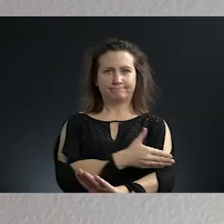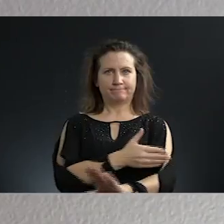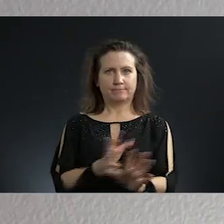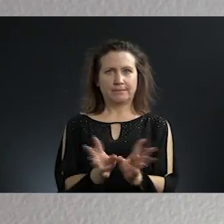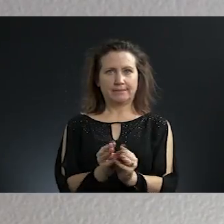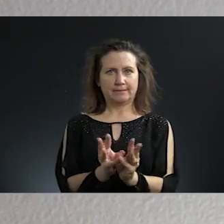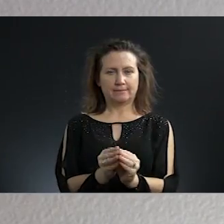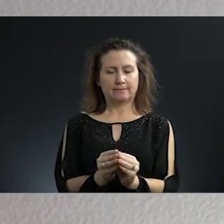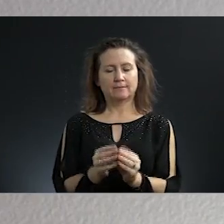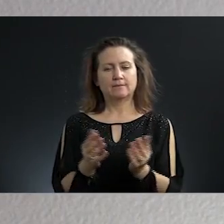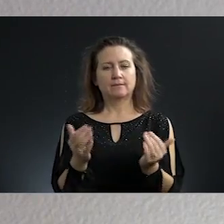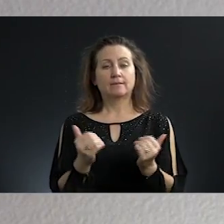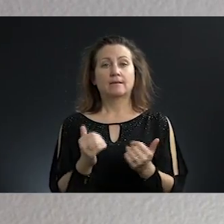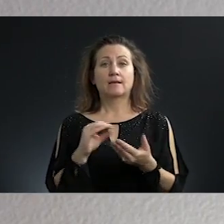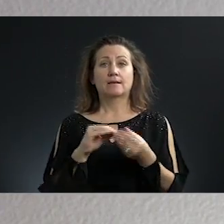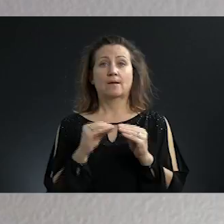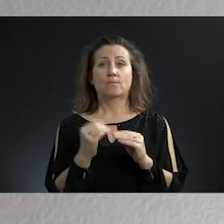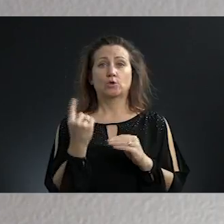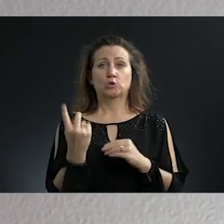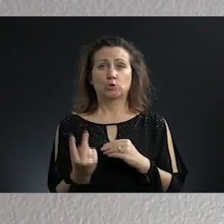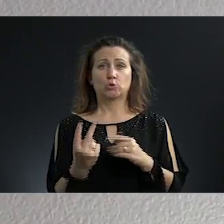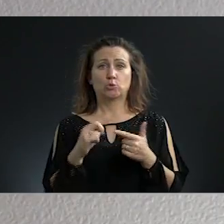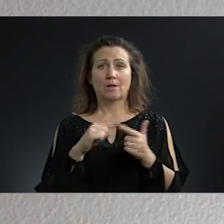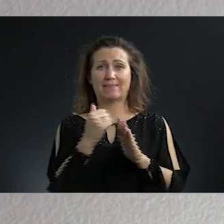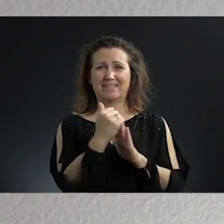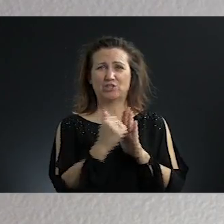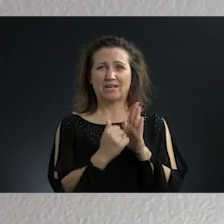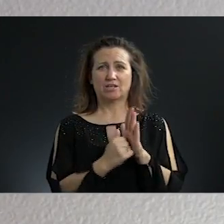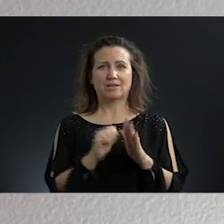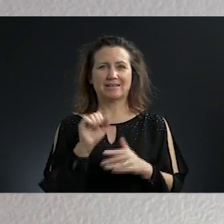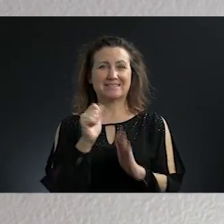item number two on the agenda is the statutorily required